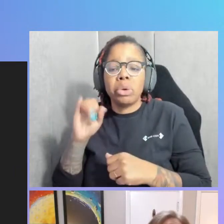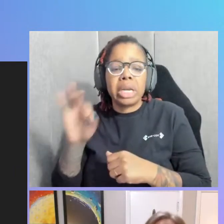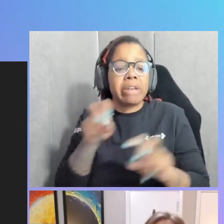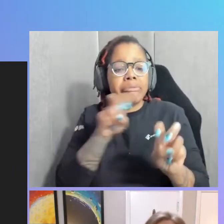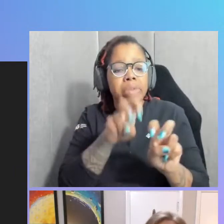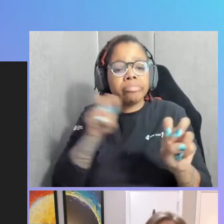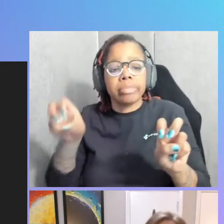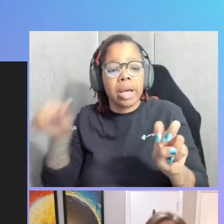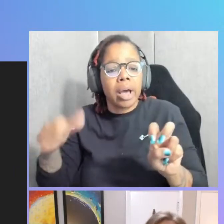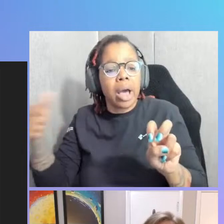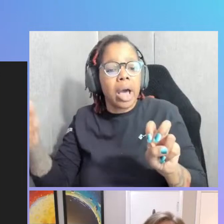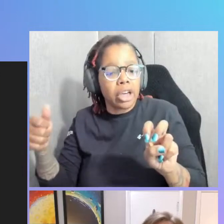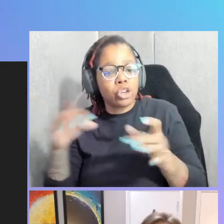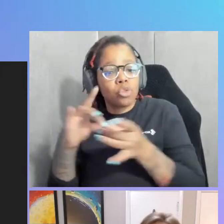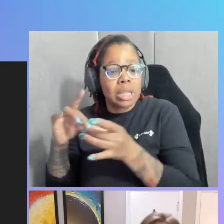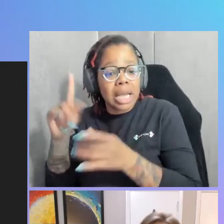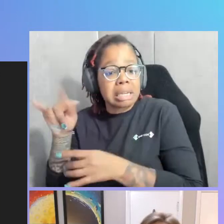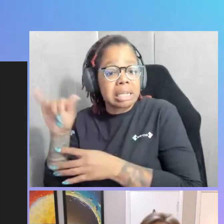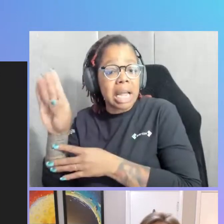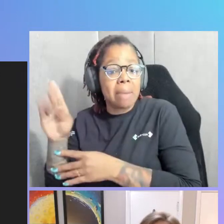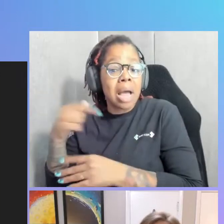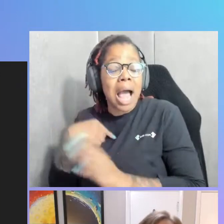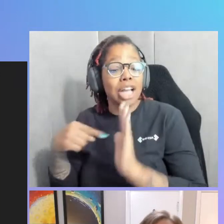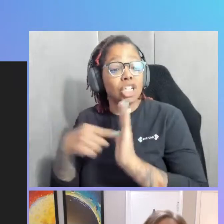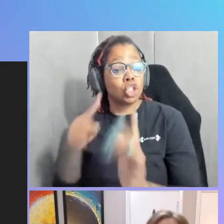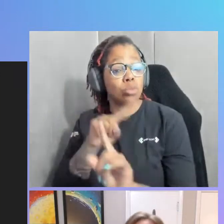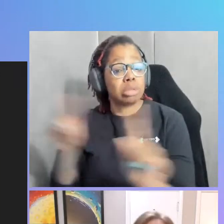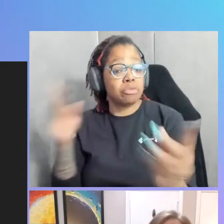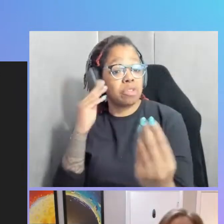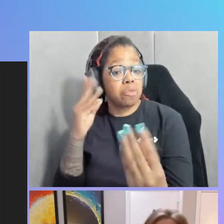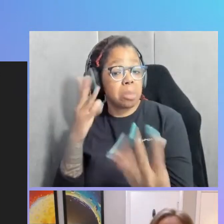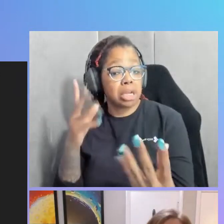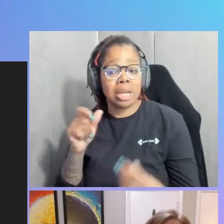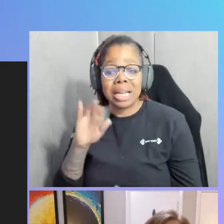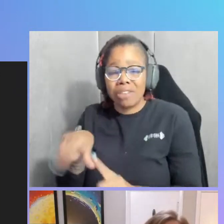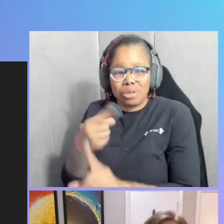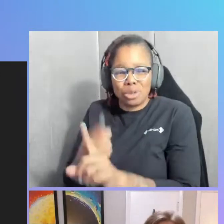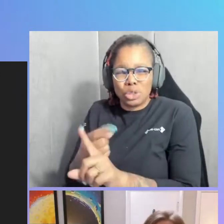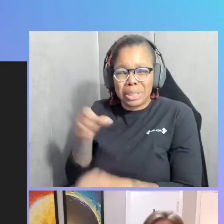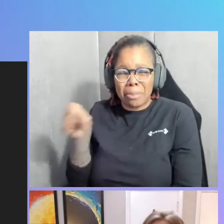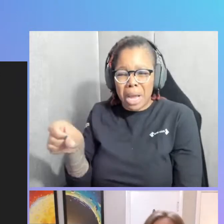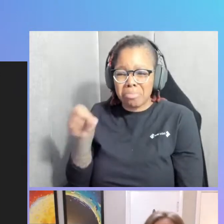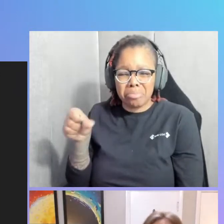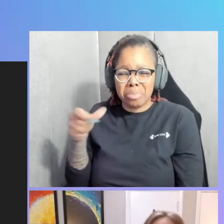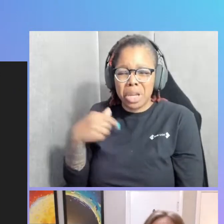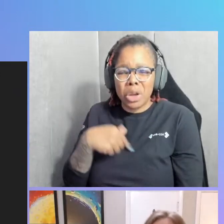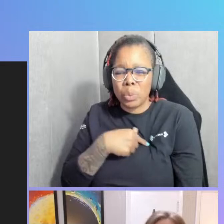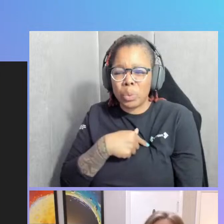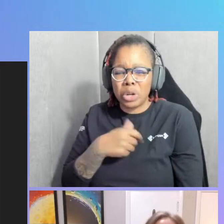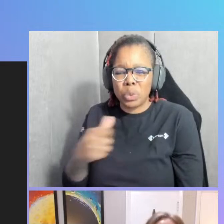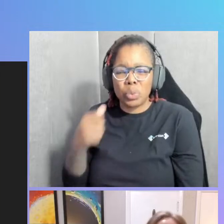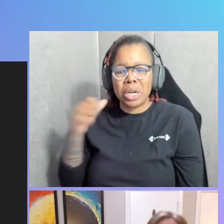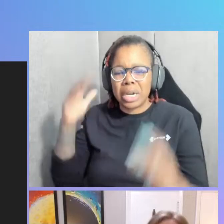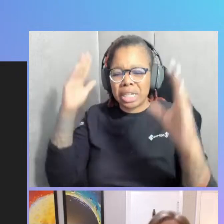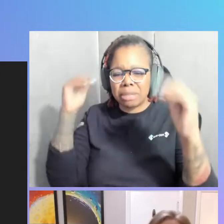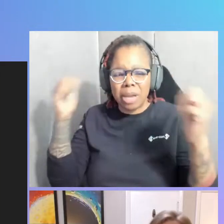tabs, I can show different information. If it were just a button, we wouldn't necessarily